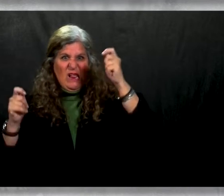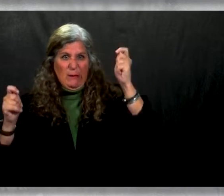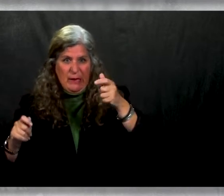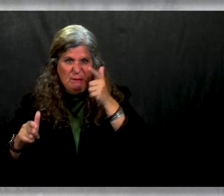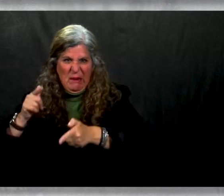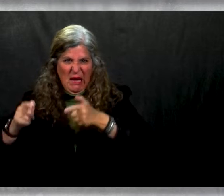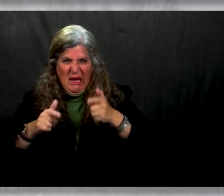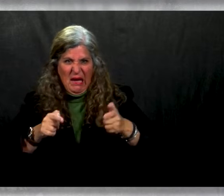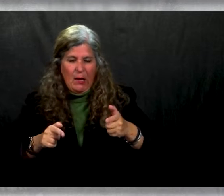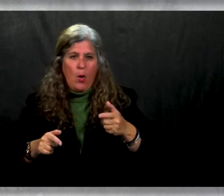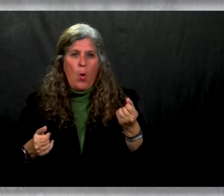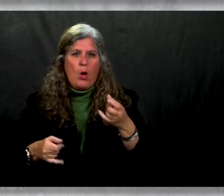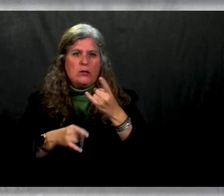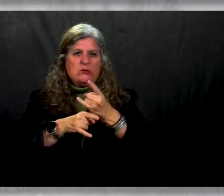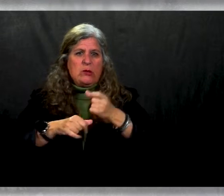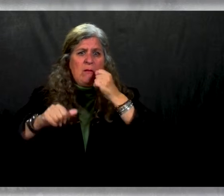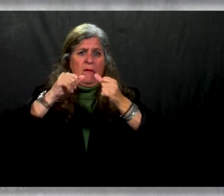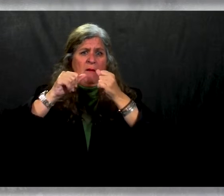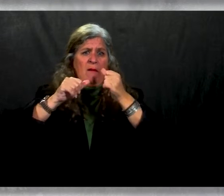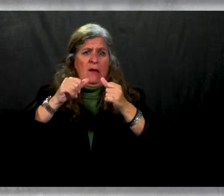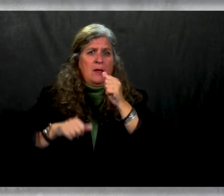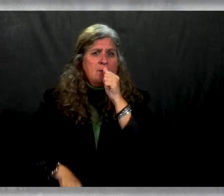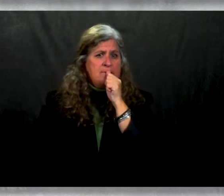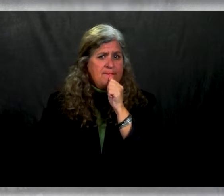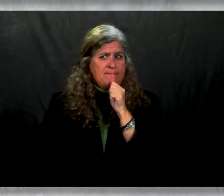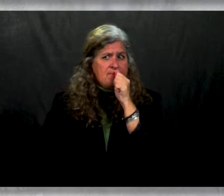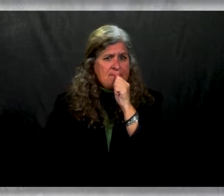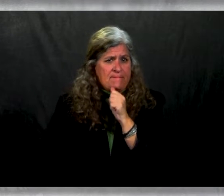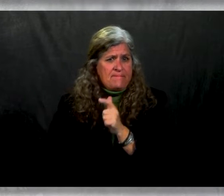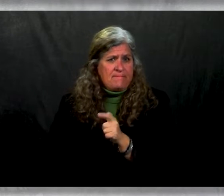or by drinking just to get through what they were doing,